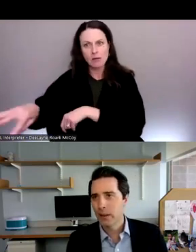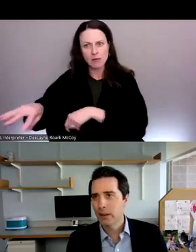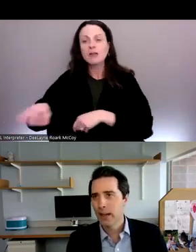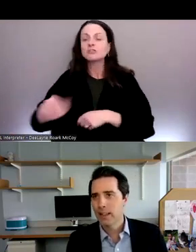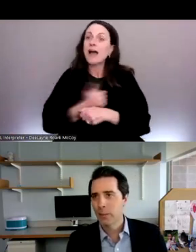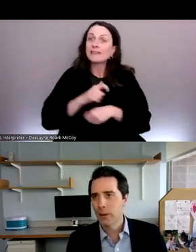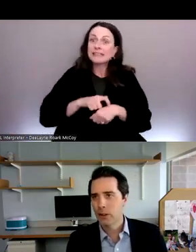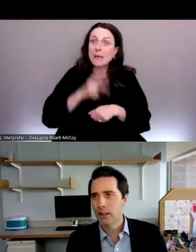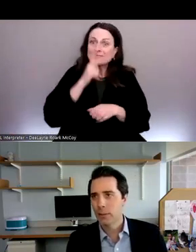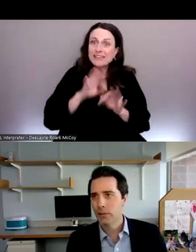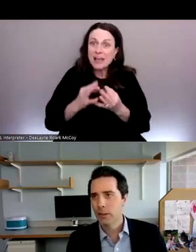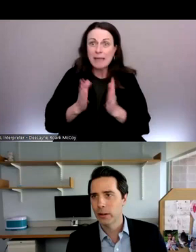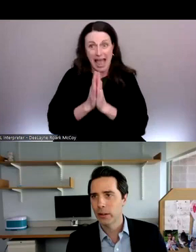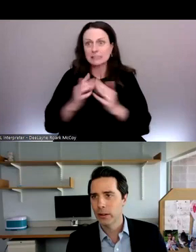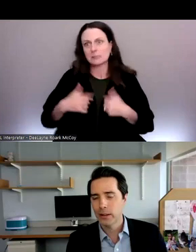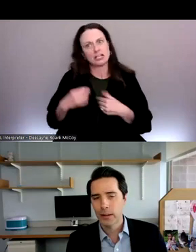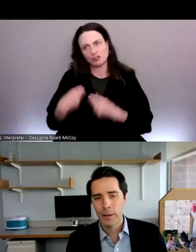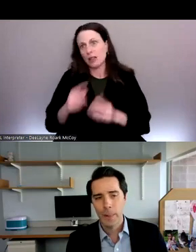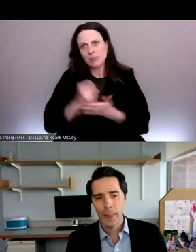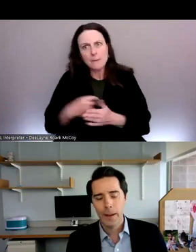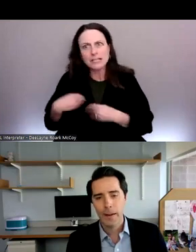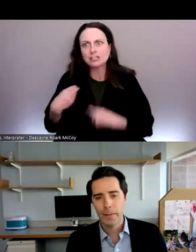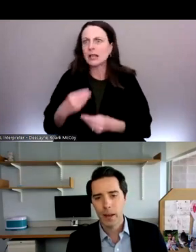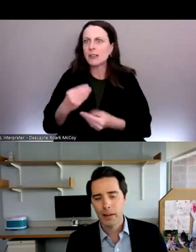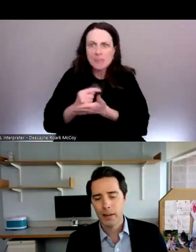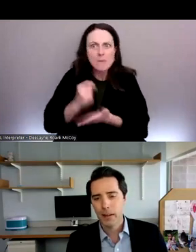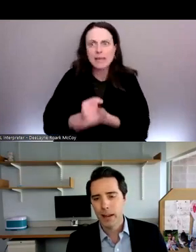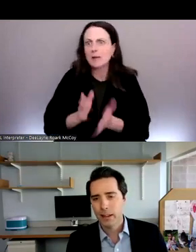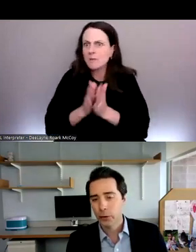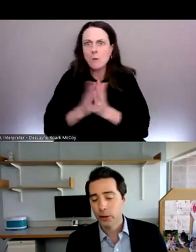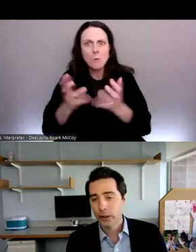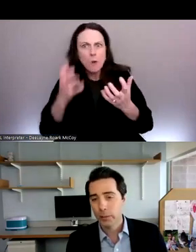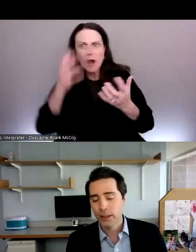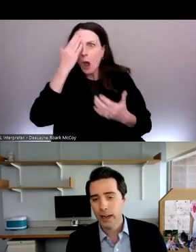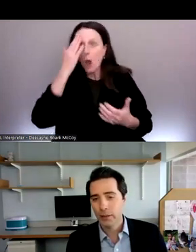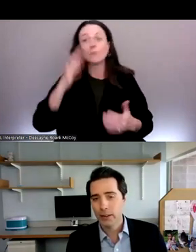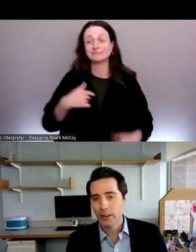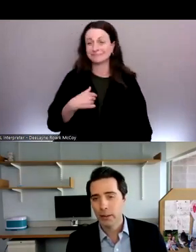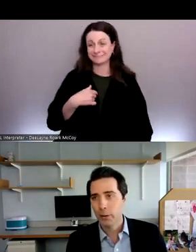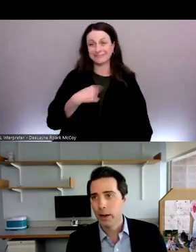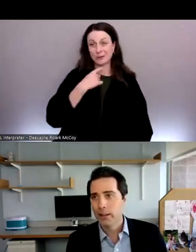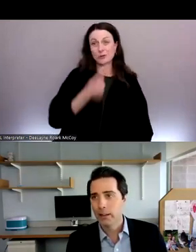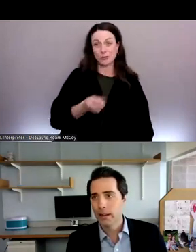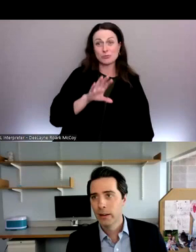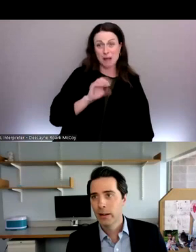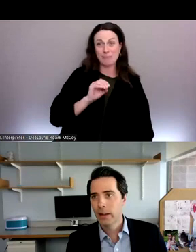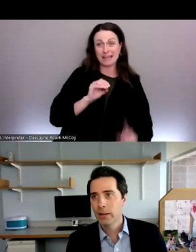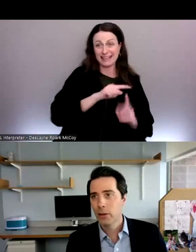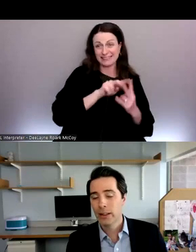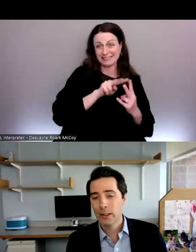they ask about gene therapy for hearing loss and I as I told you the companies